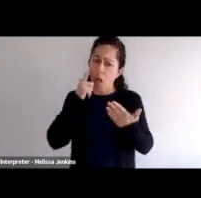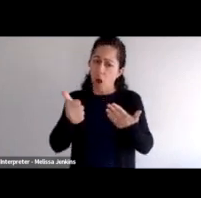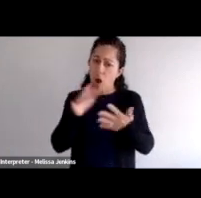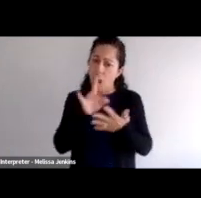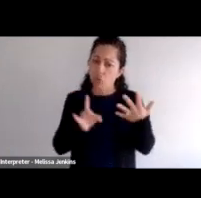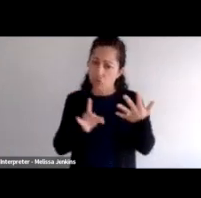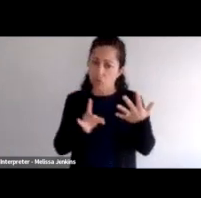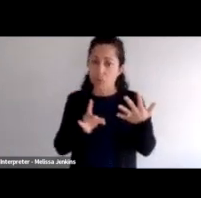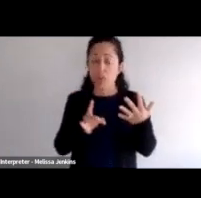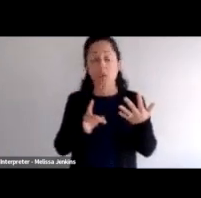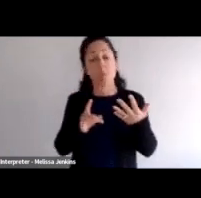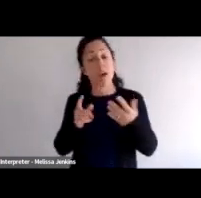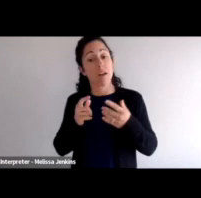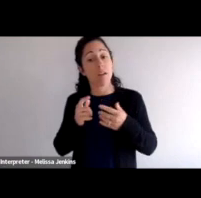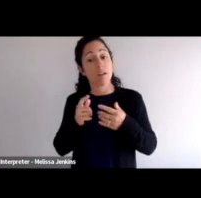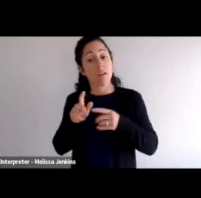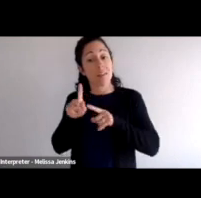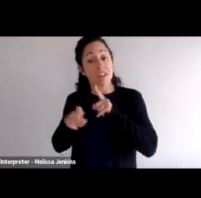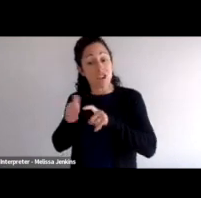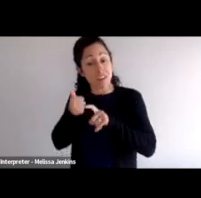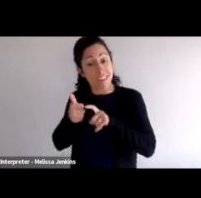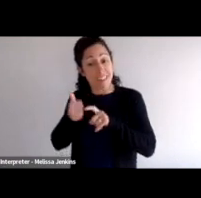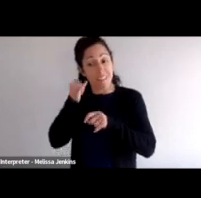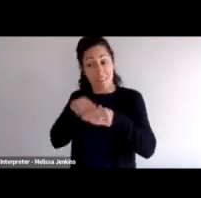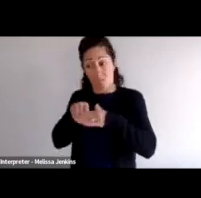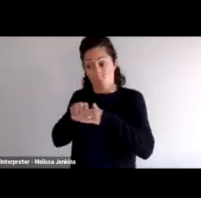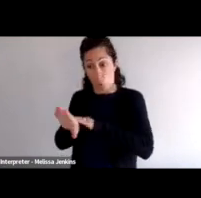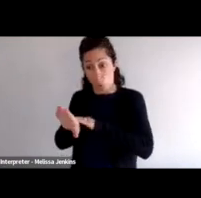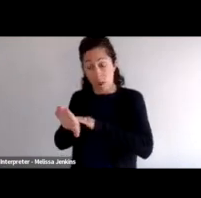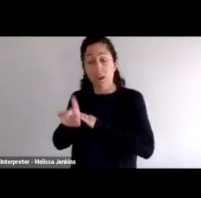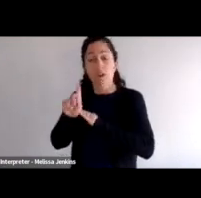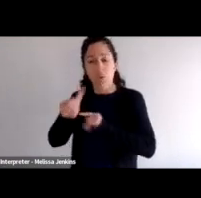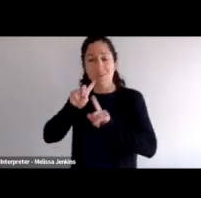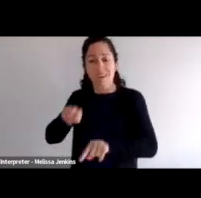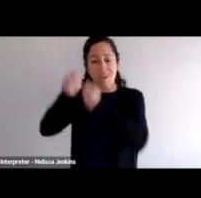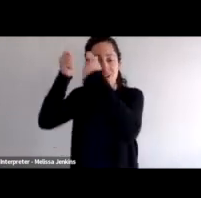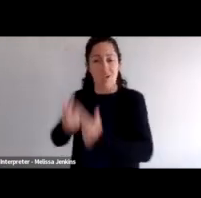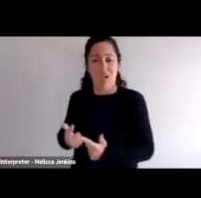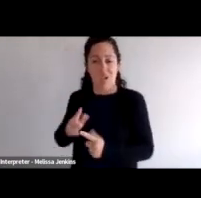are mandatory because we, researchers don't know how to value a skipped